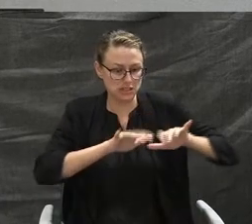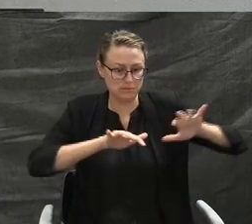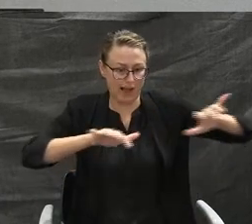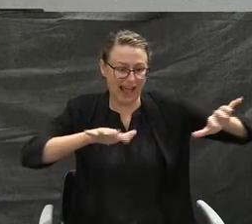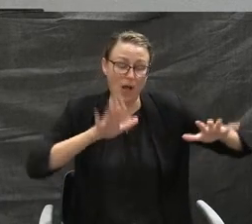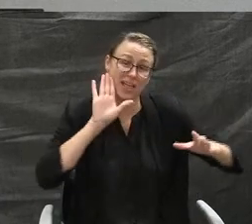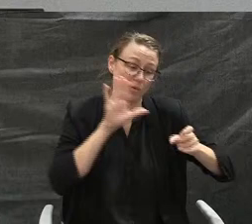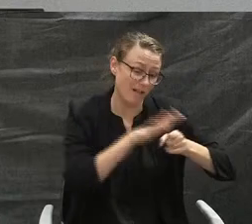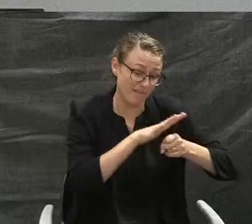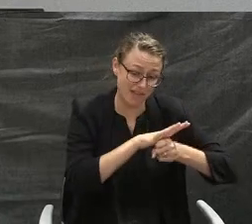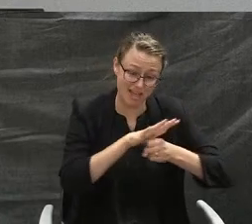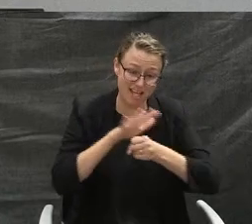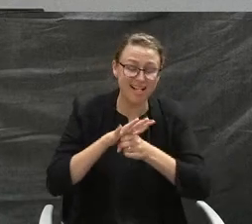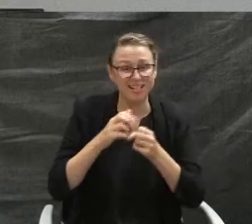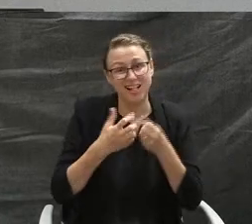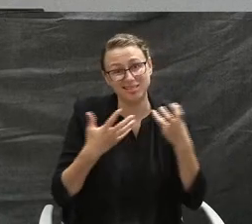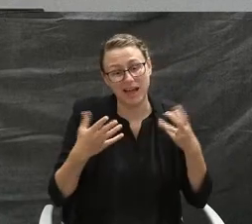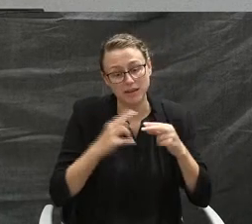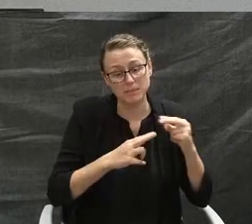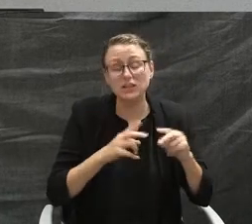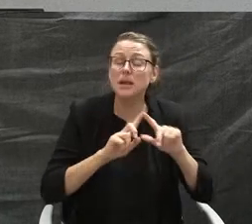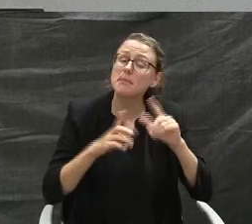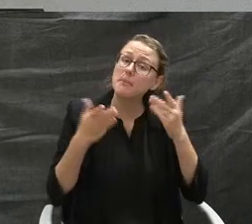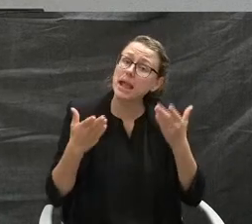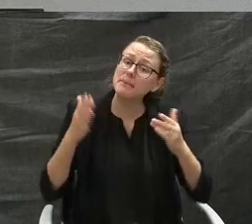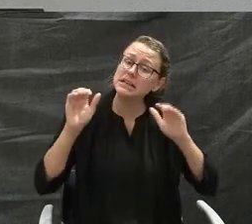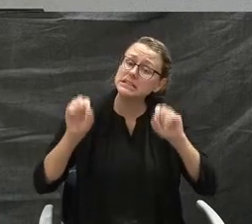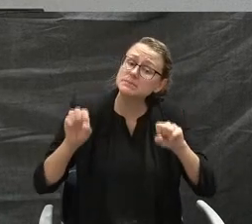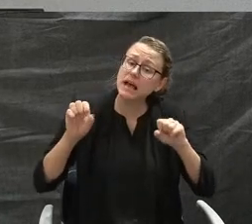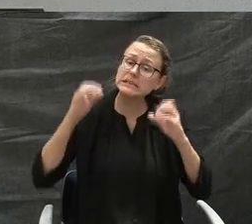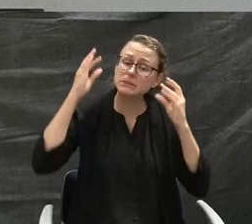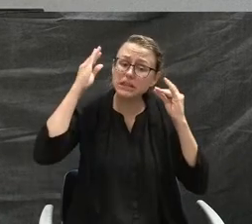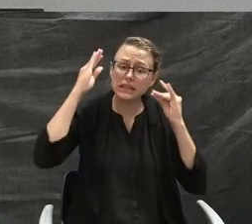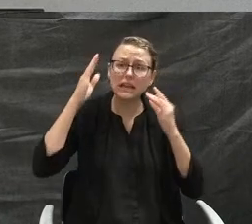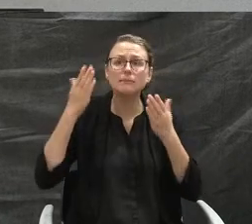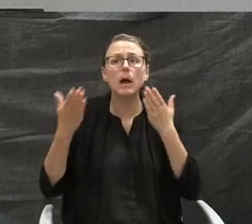it's possible that we could have students in there on other days